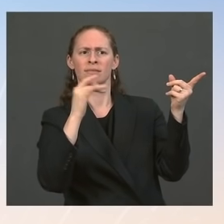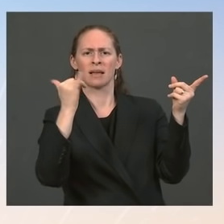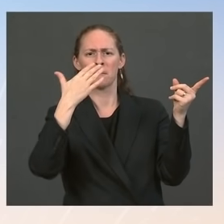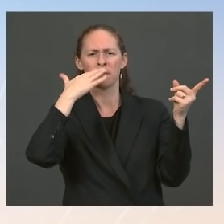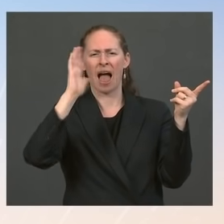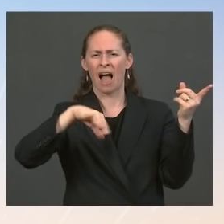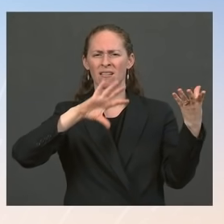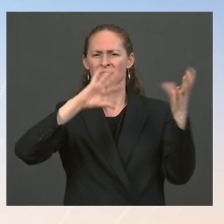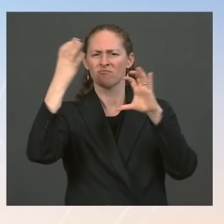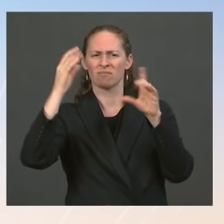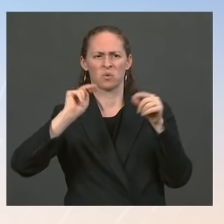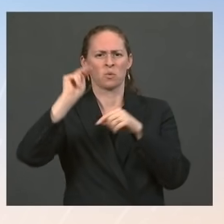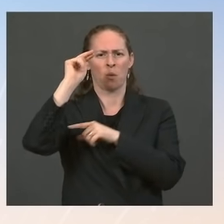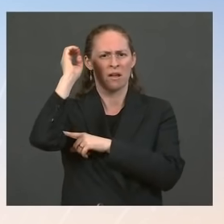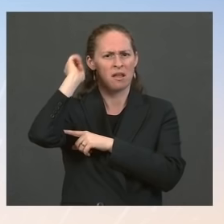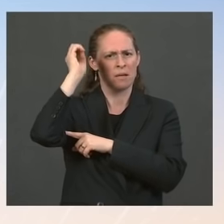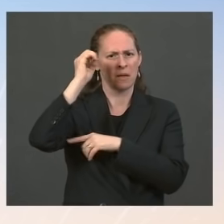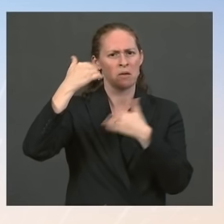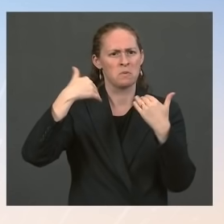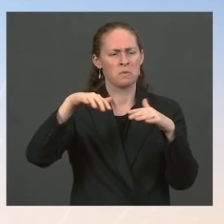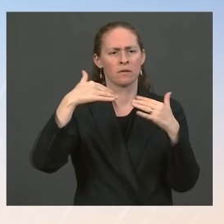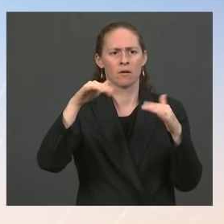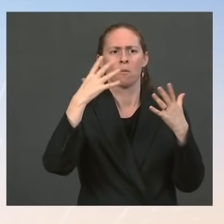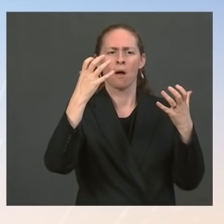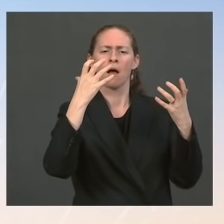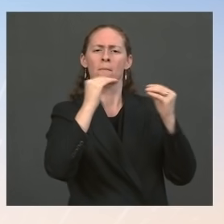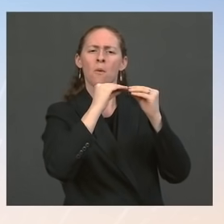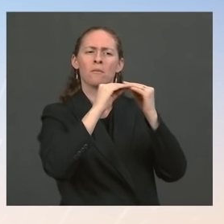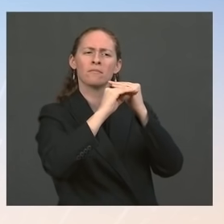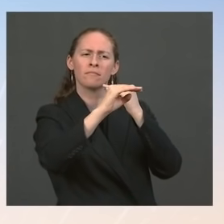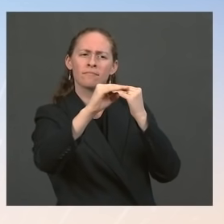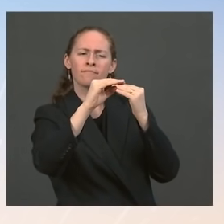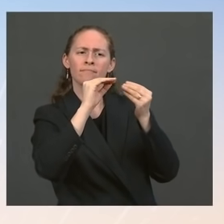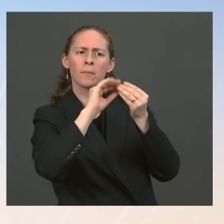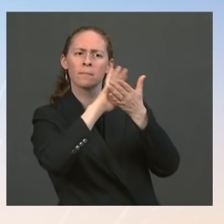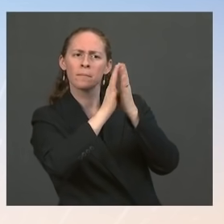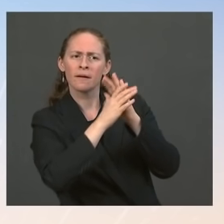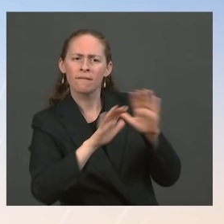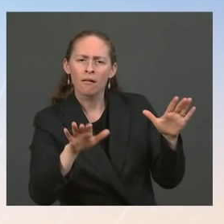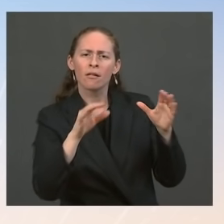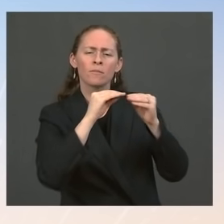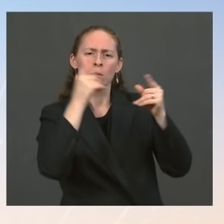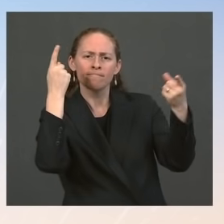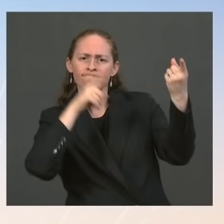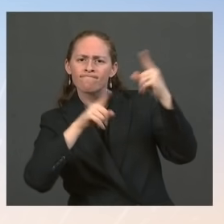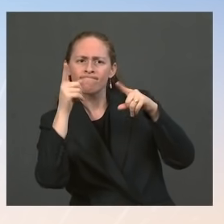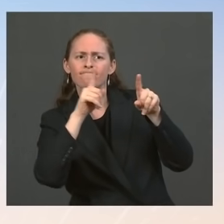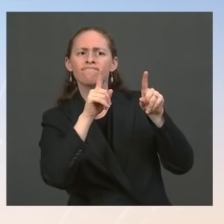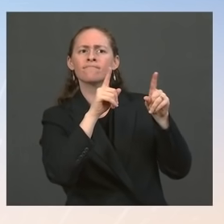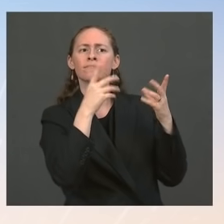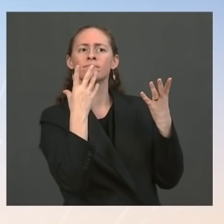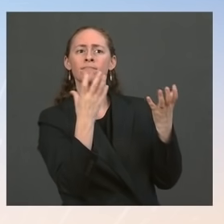We're continuing to urge from our diplomats and, certainly, members of our team on the ground or nearby to --